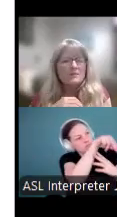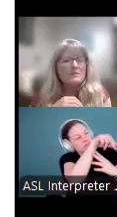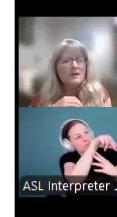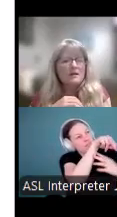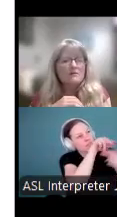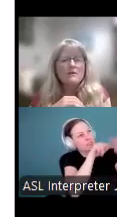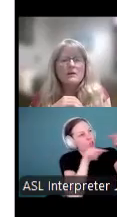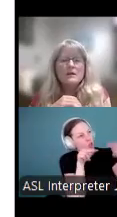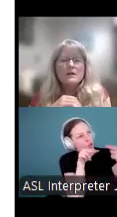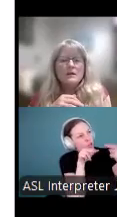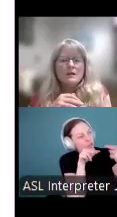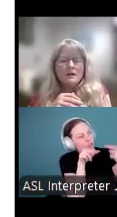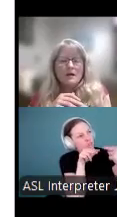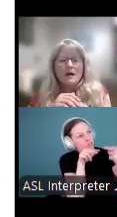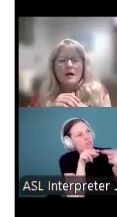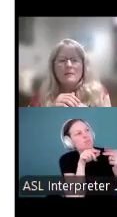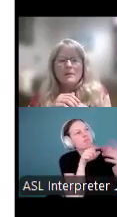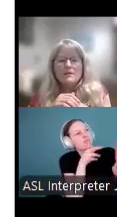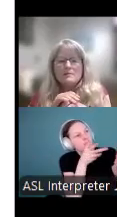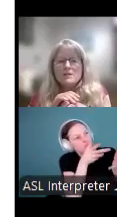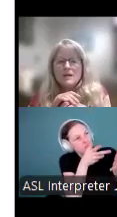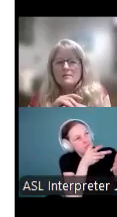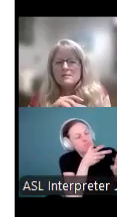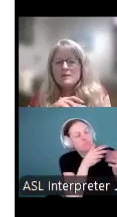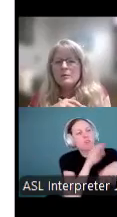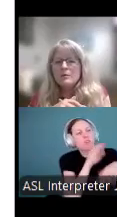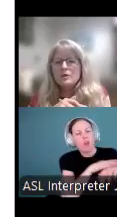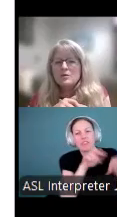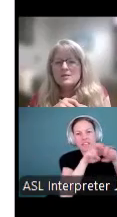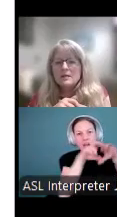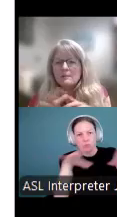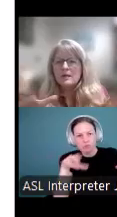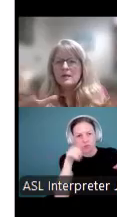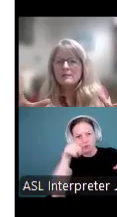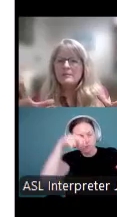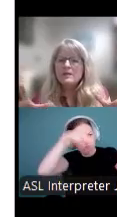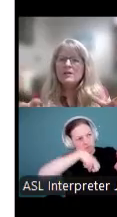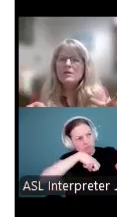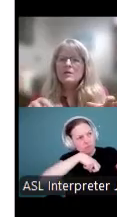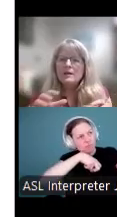keep them safe. Sometimes people will use, like, a boppy pillow